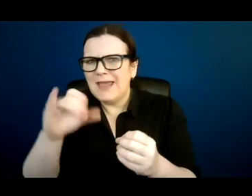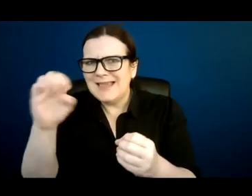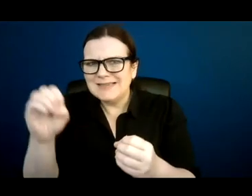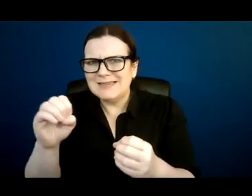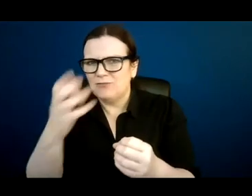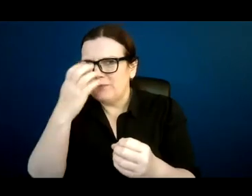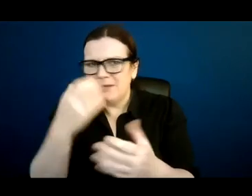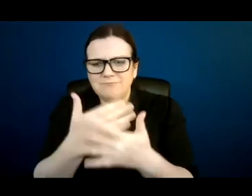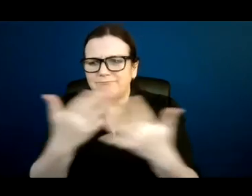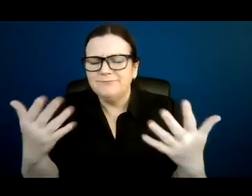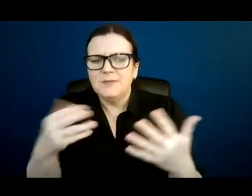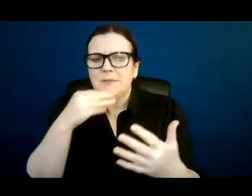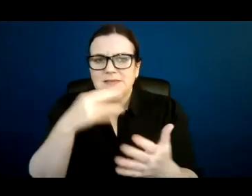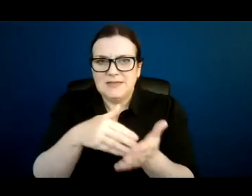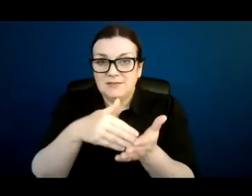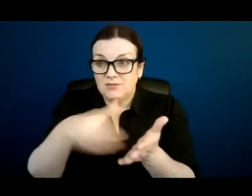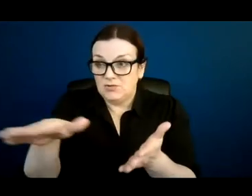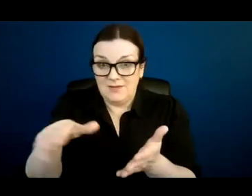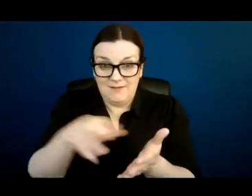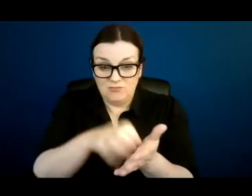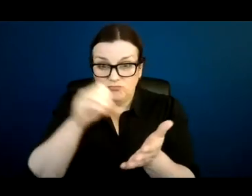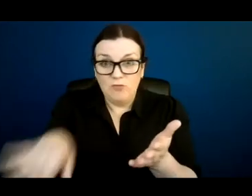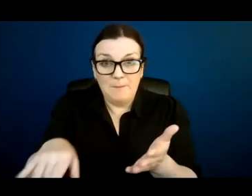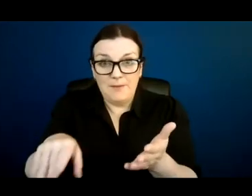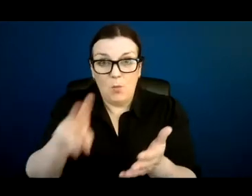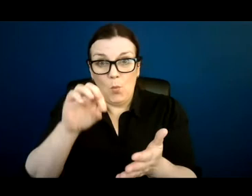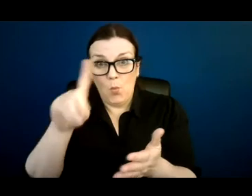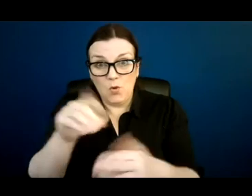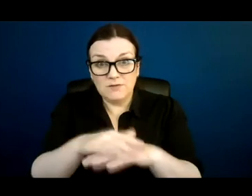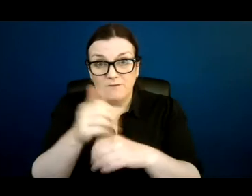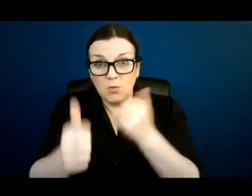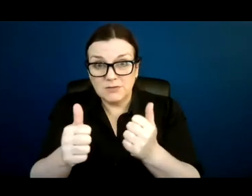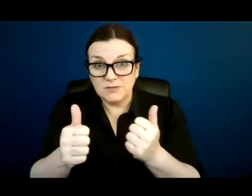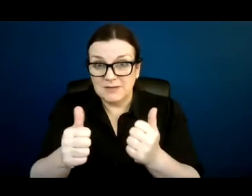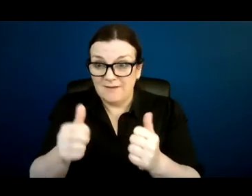discharge that day or is there more assistance my office can give that ward to finish the probate or